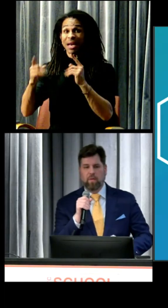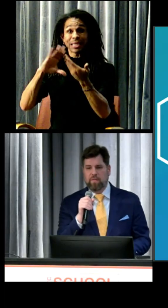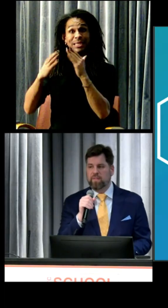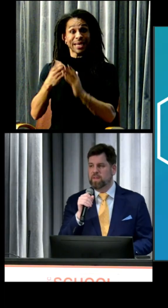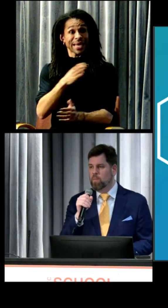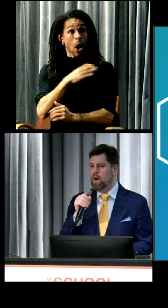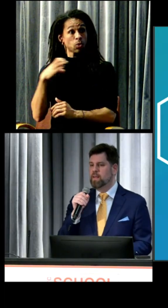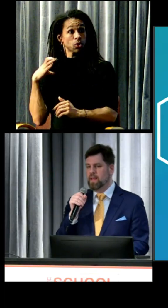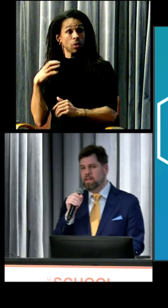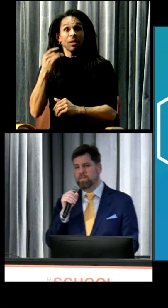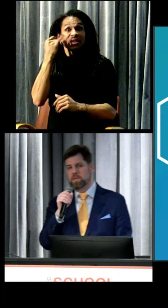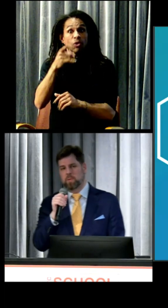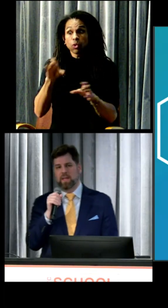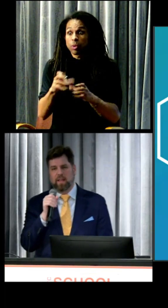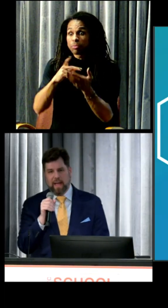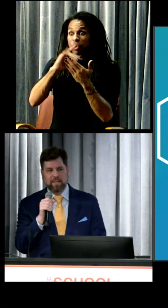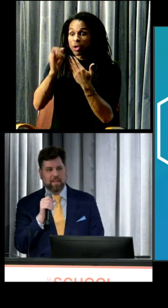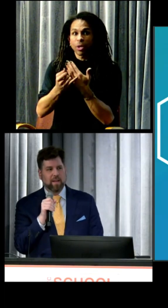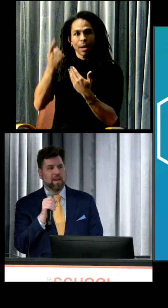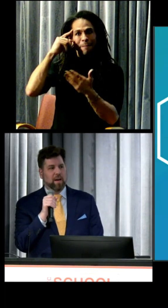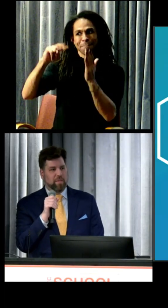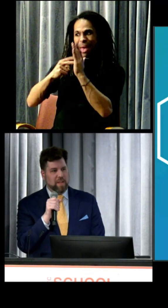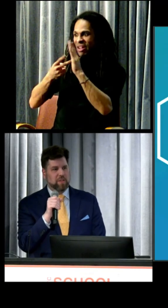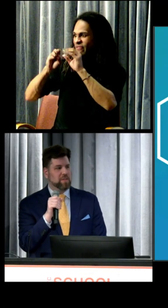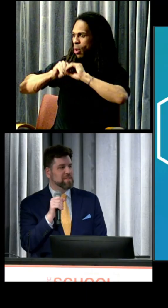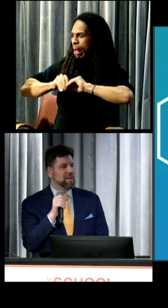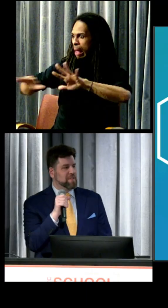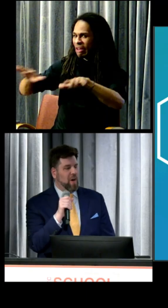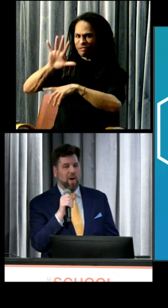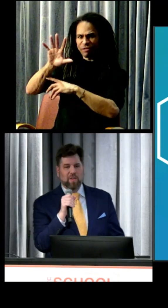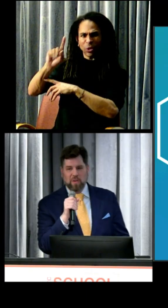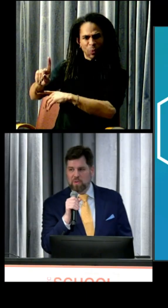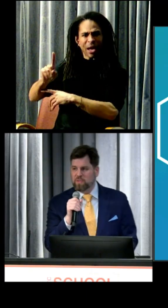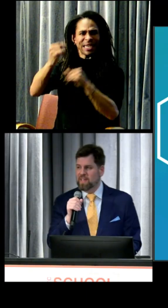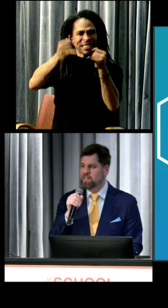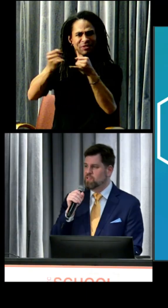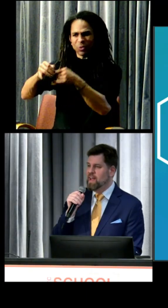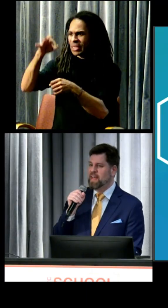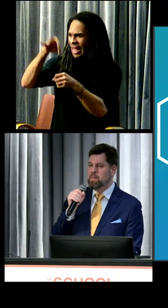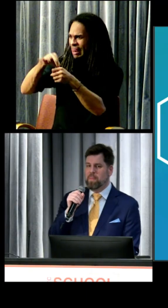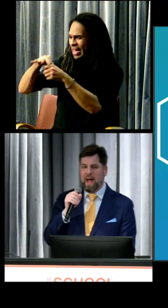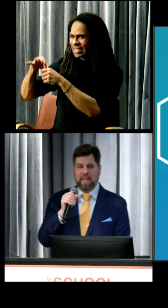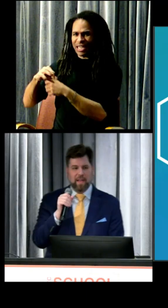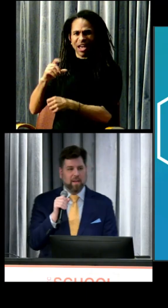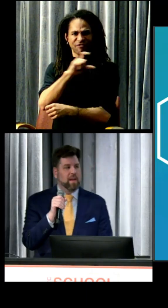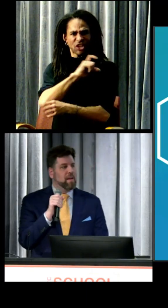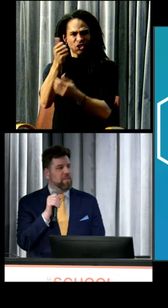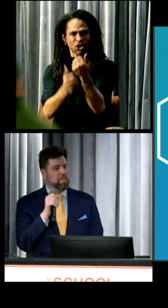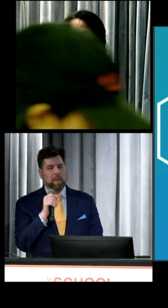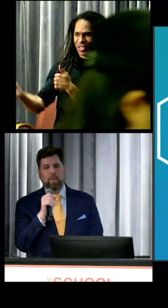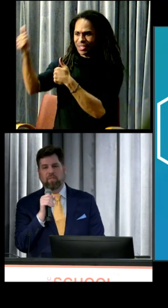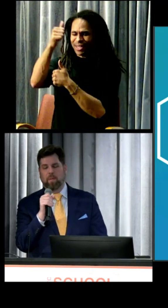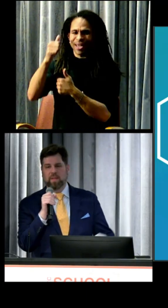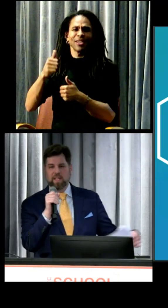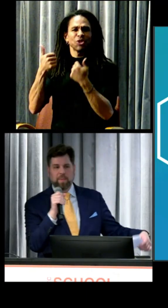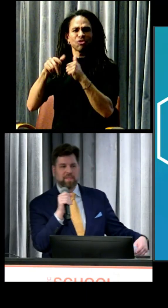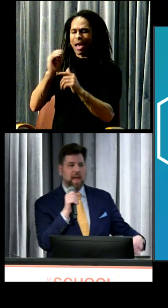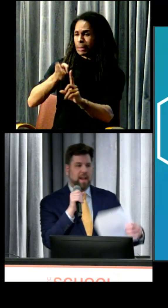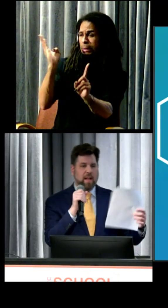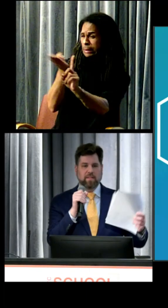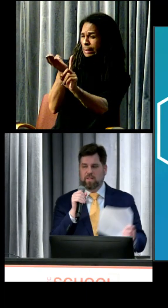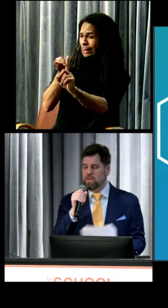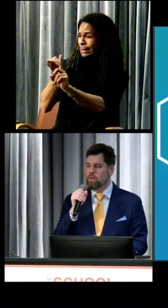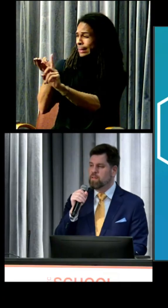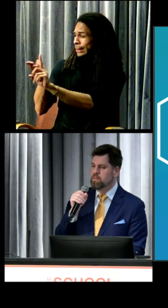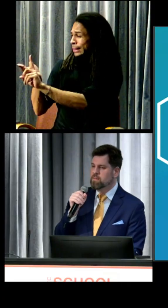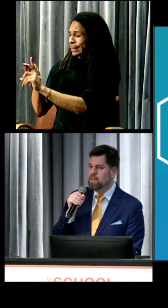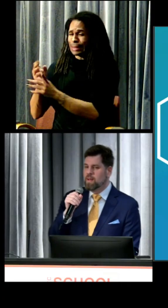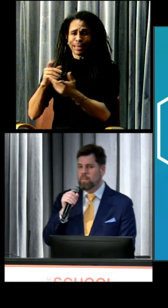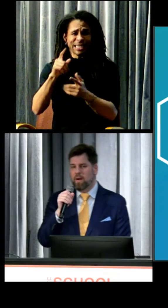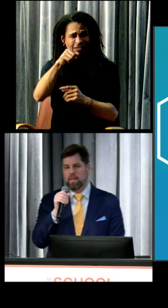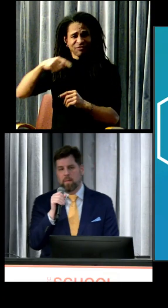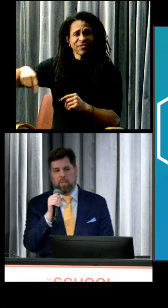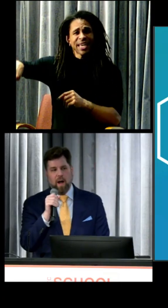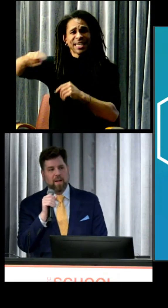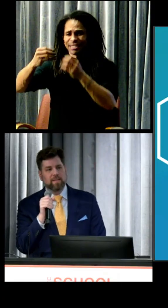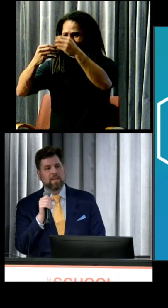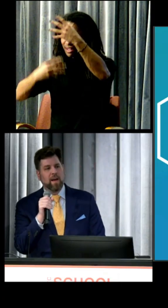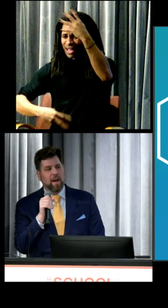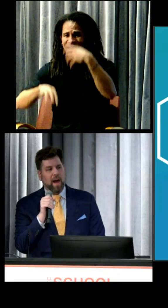So what this gives you is an average speed between every stop on every bus route every day, you know,